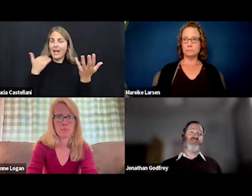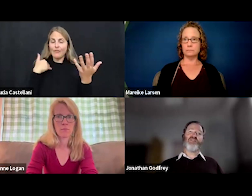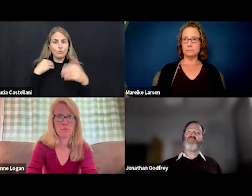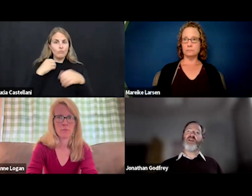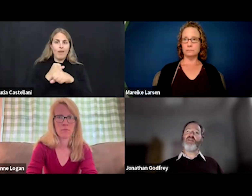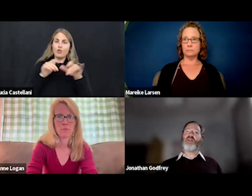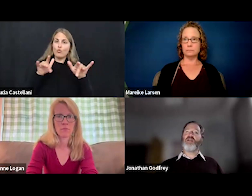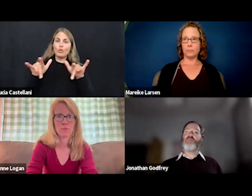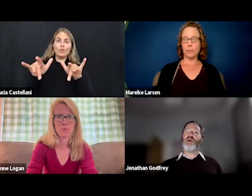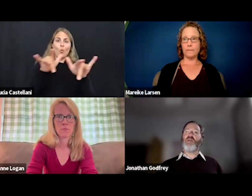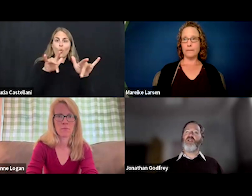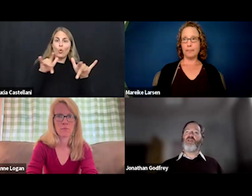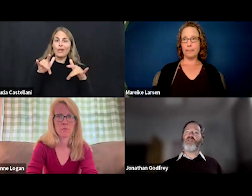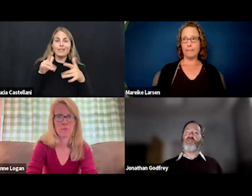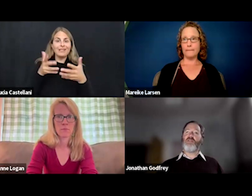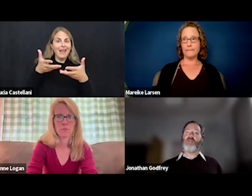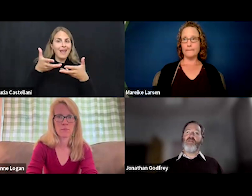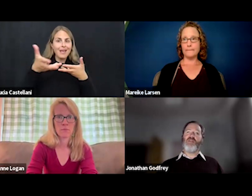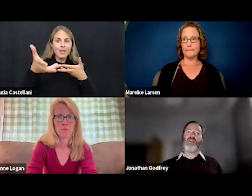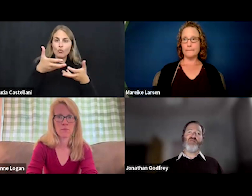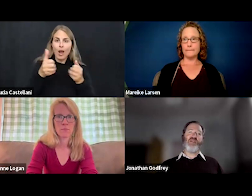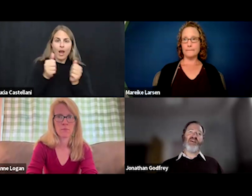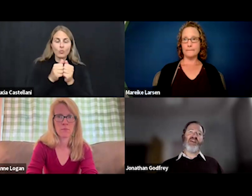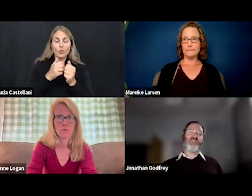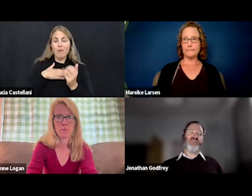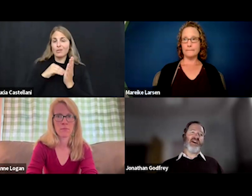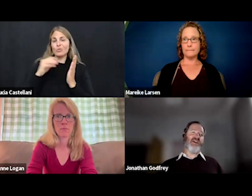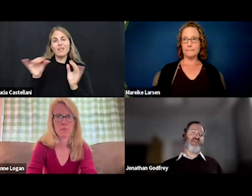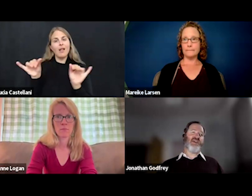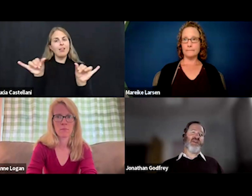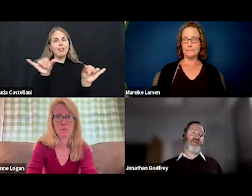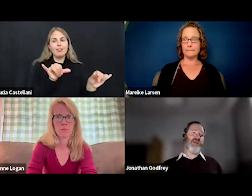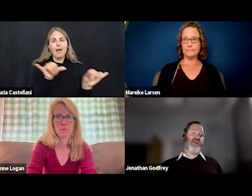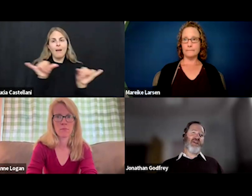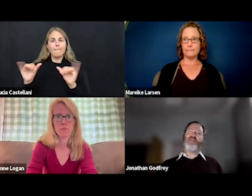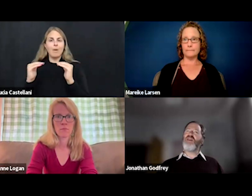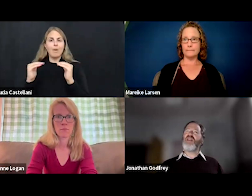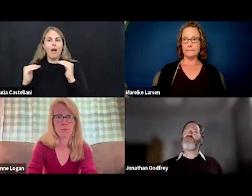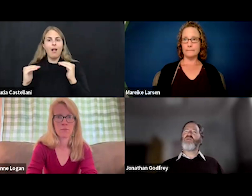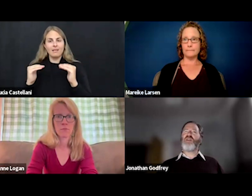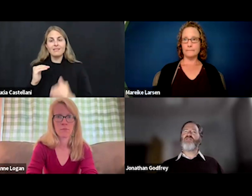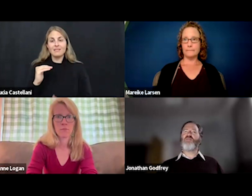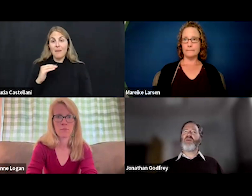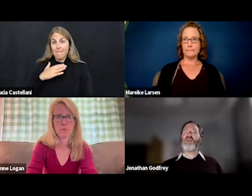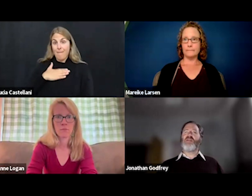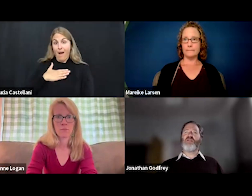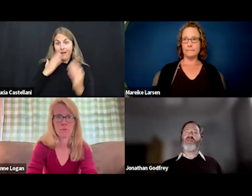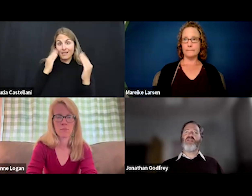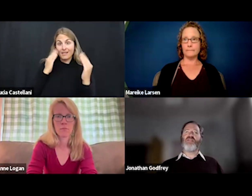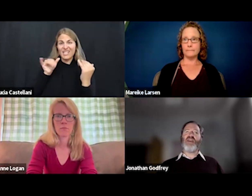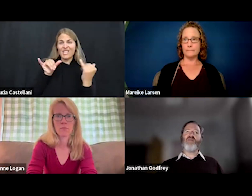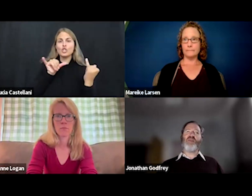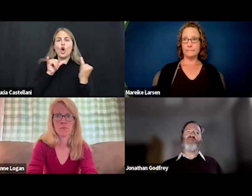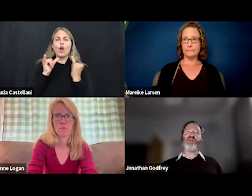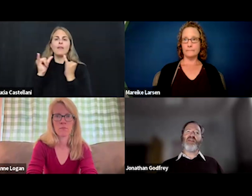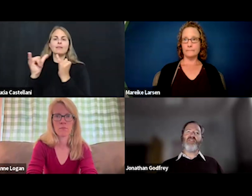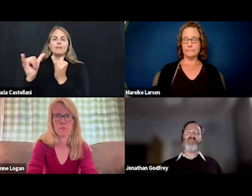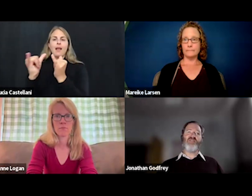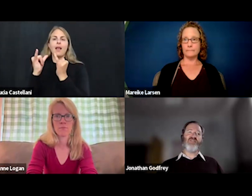just like my colleagues. The expectations are the same, and that's what they should be. The same expectations.